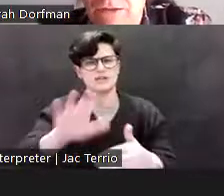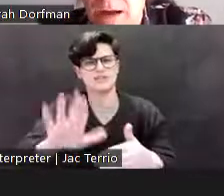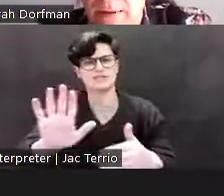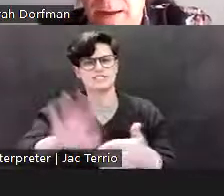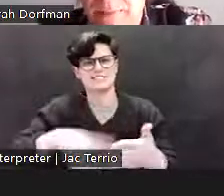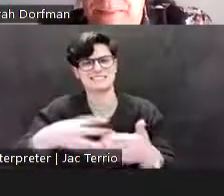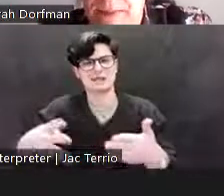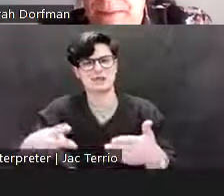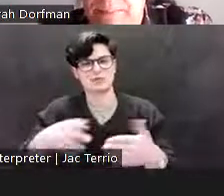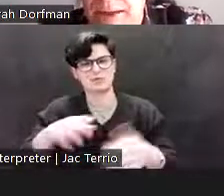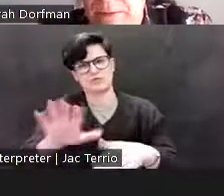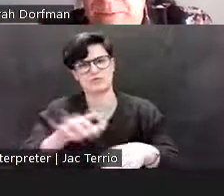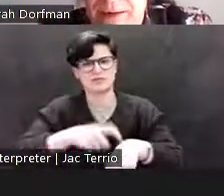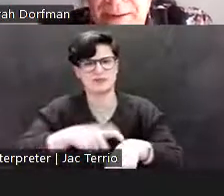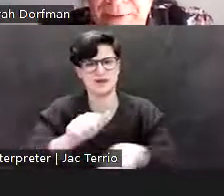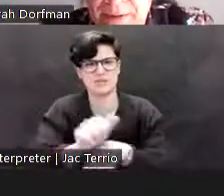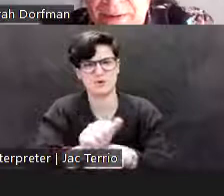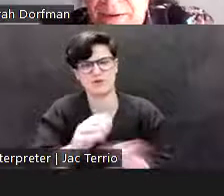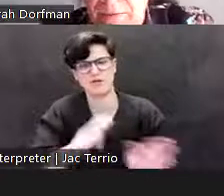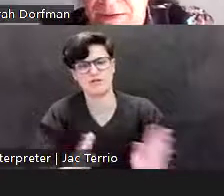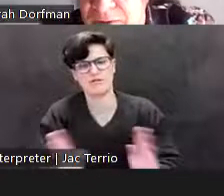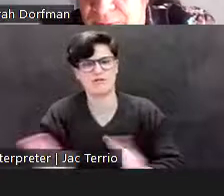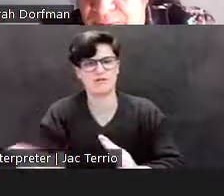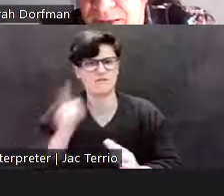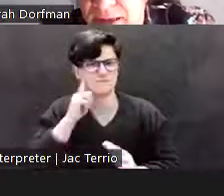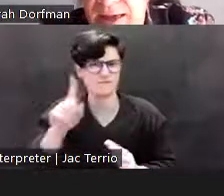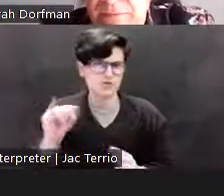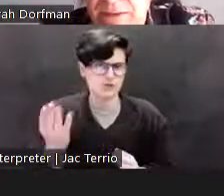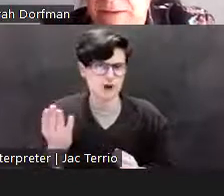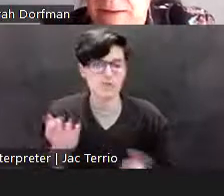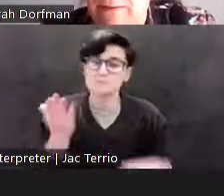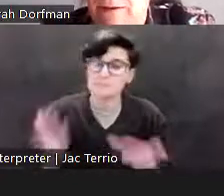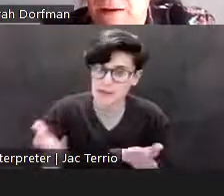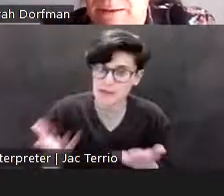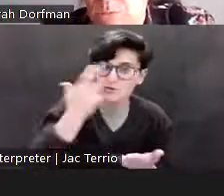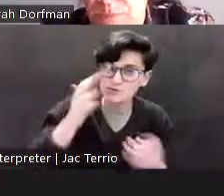a job, and that may or may not be reasonable. 15:18:22 And it really depends on what the